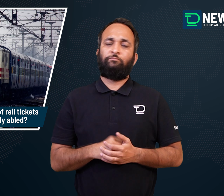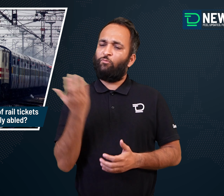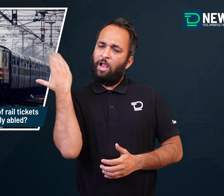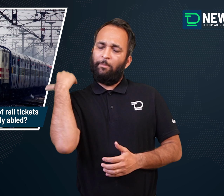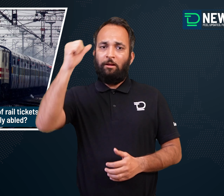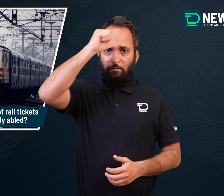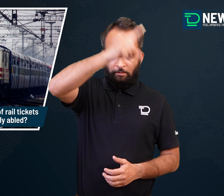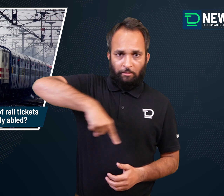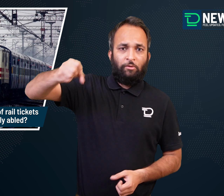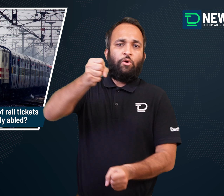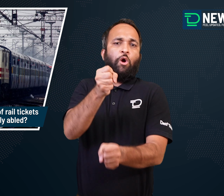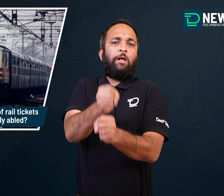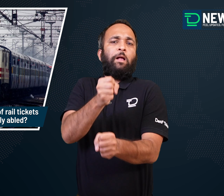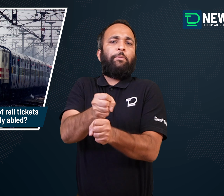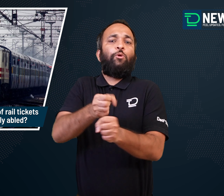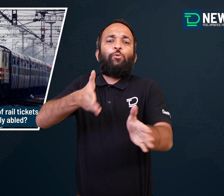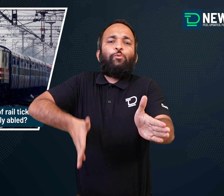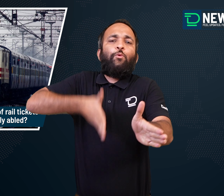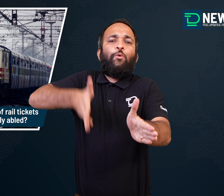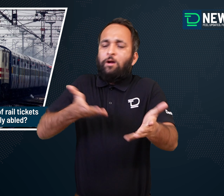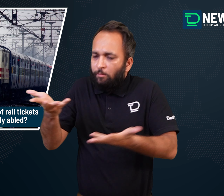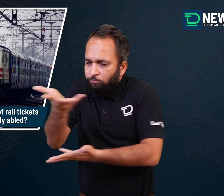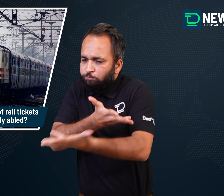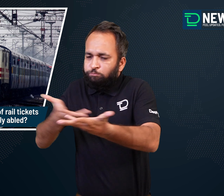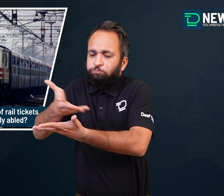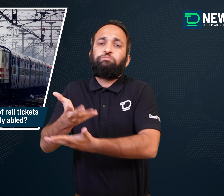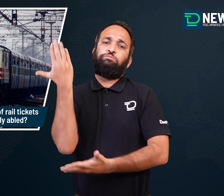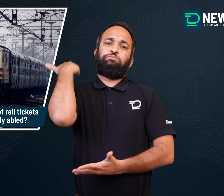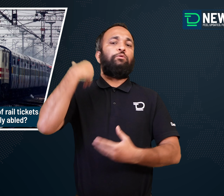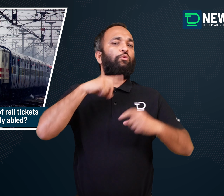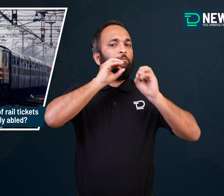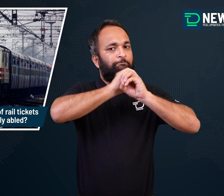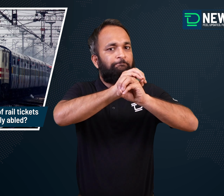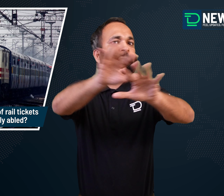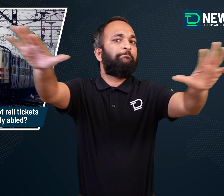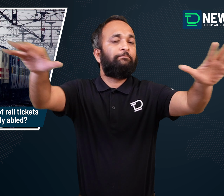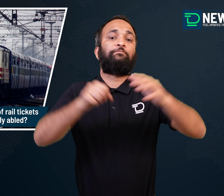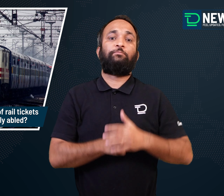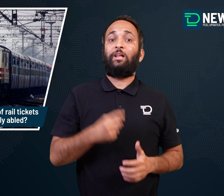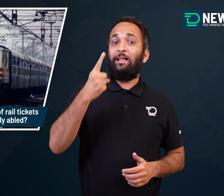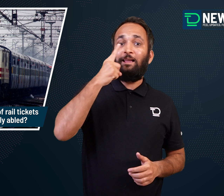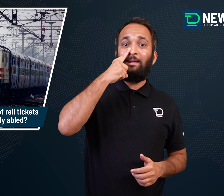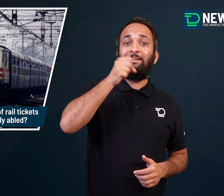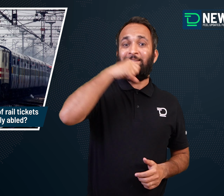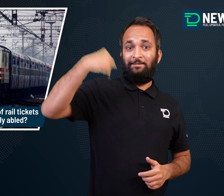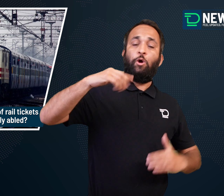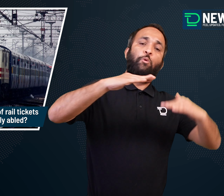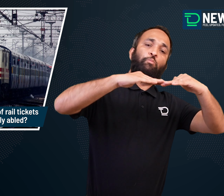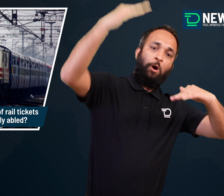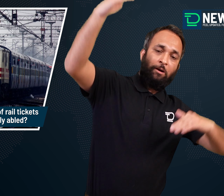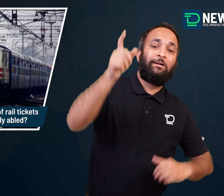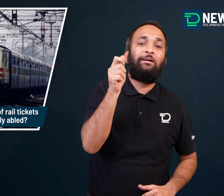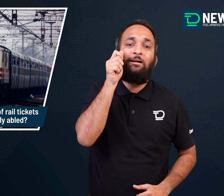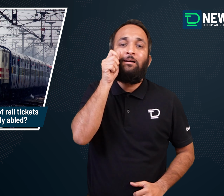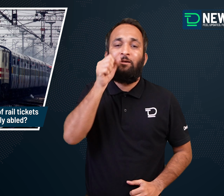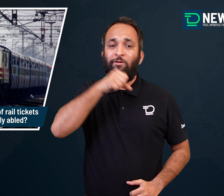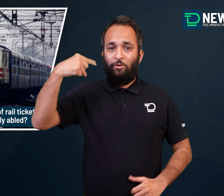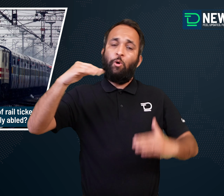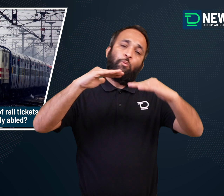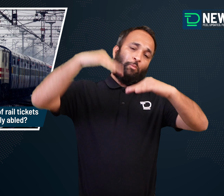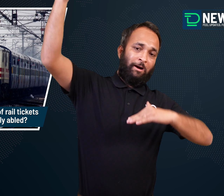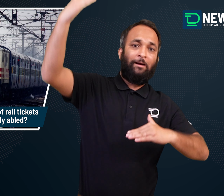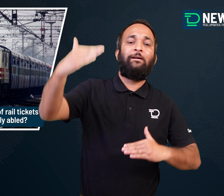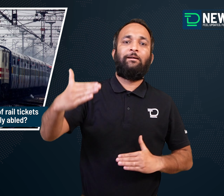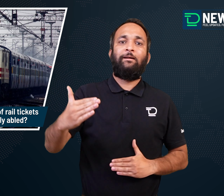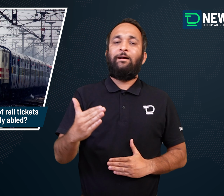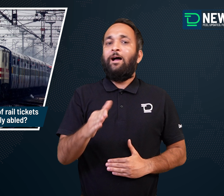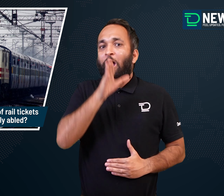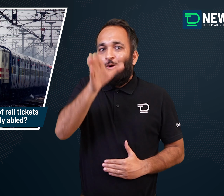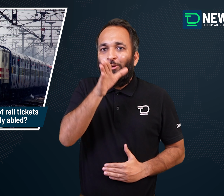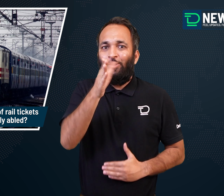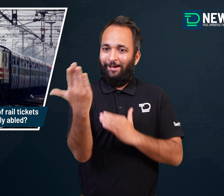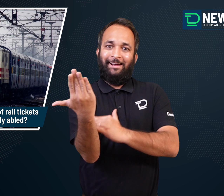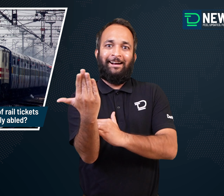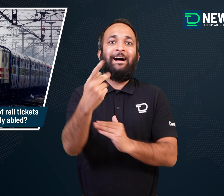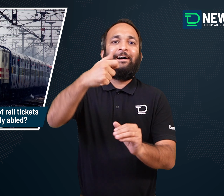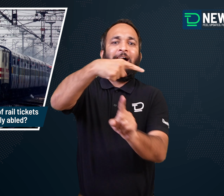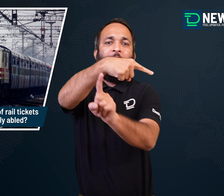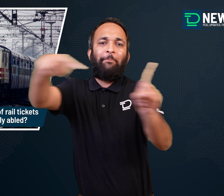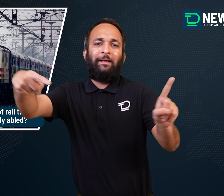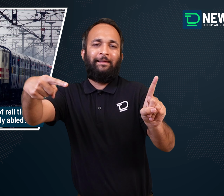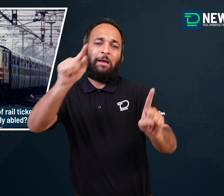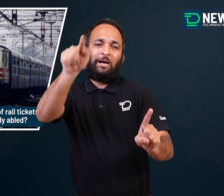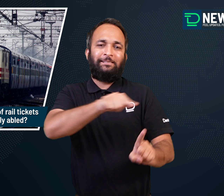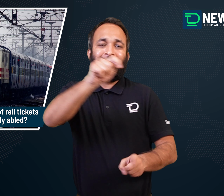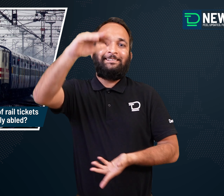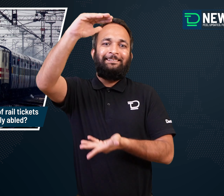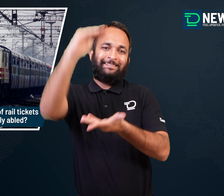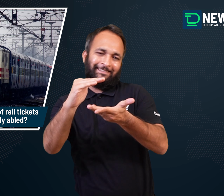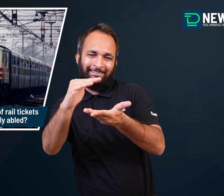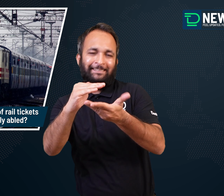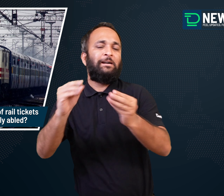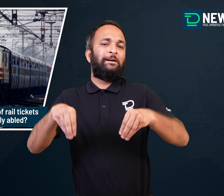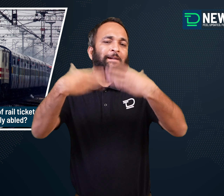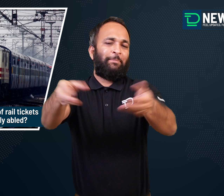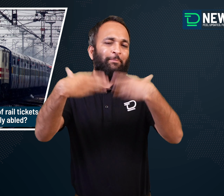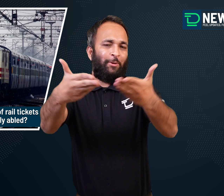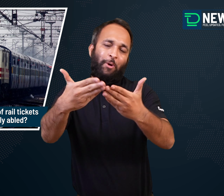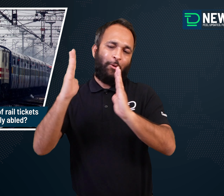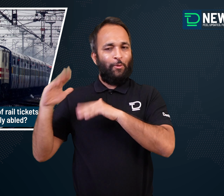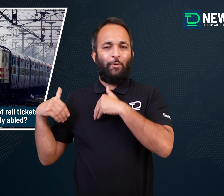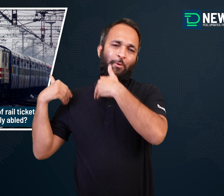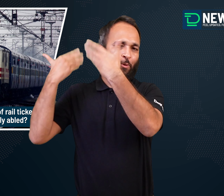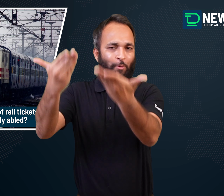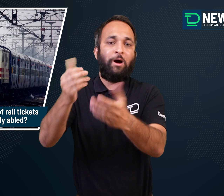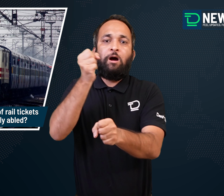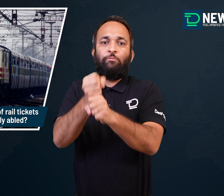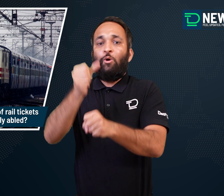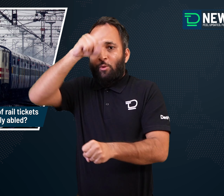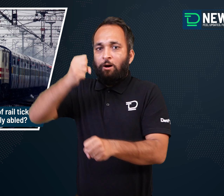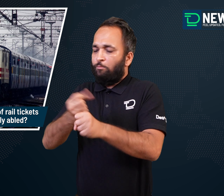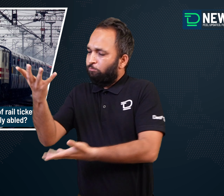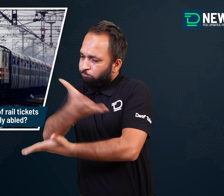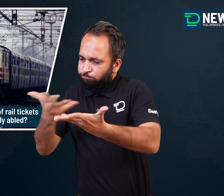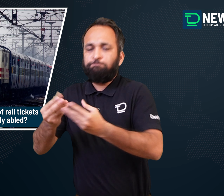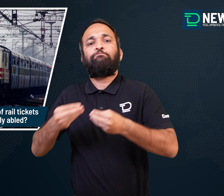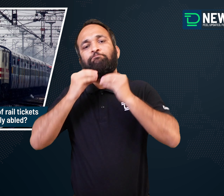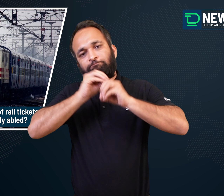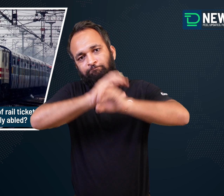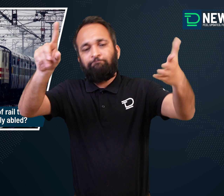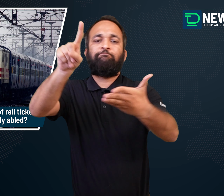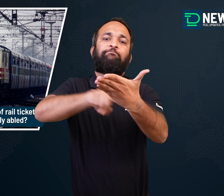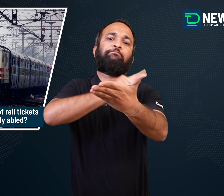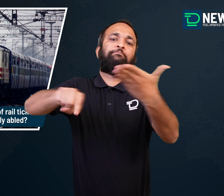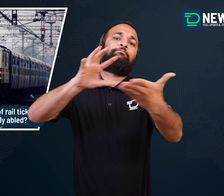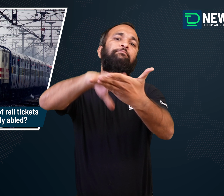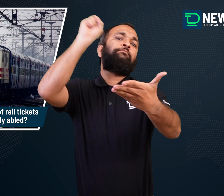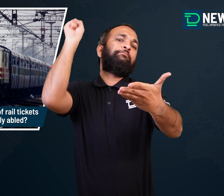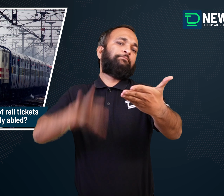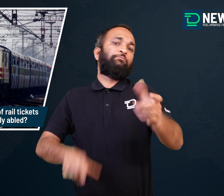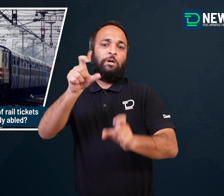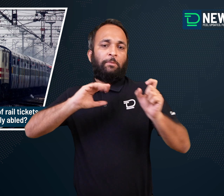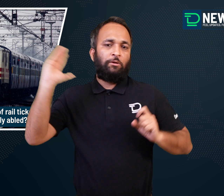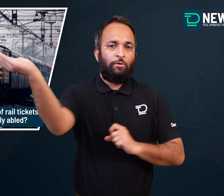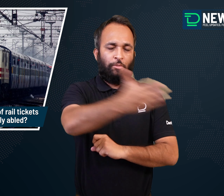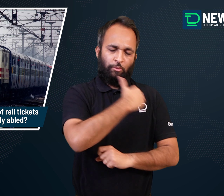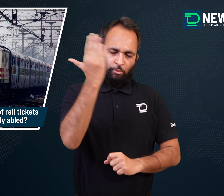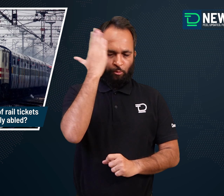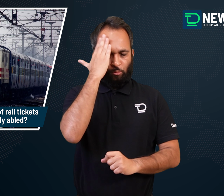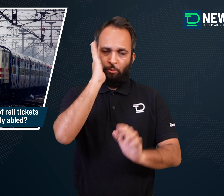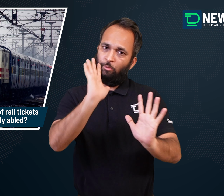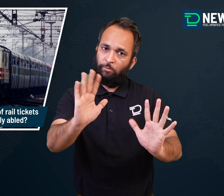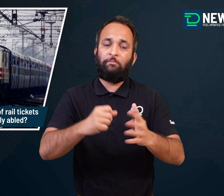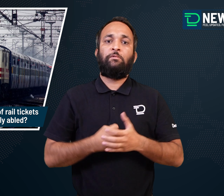We all know that the Indian Railways cancelled senior citizens' concessions for train tickets.